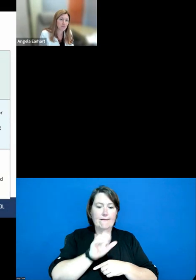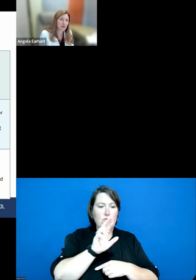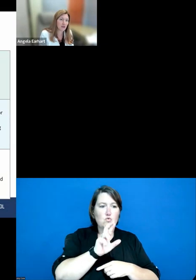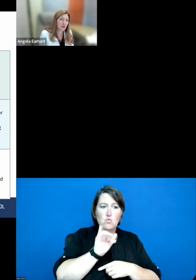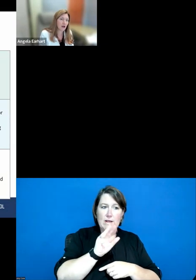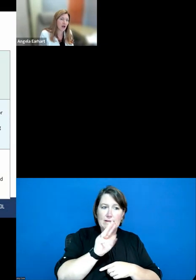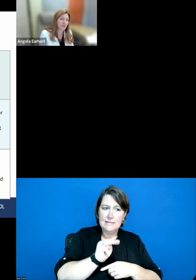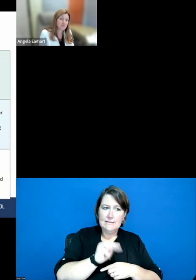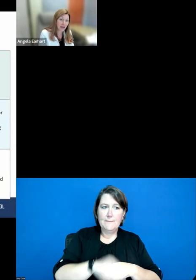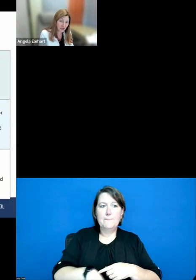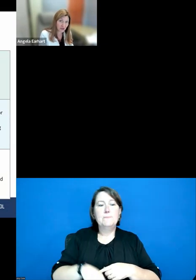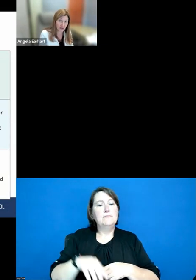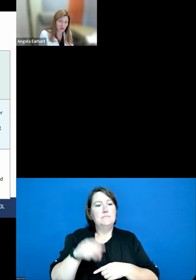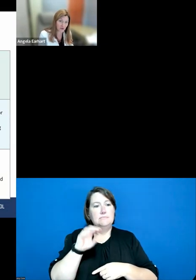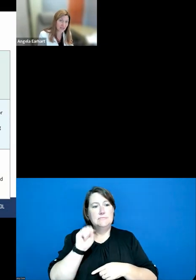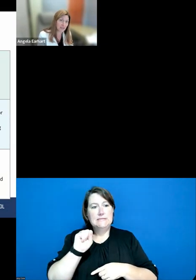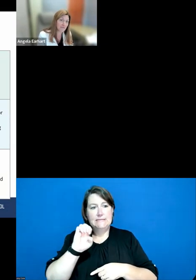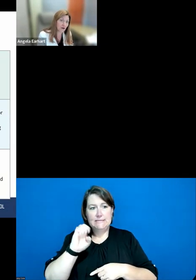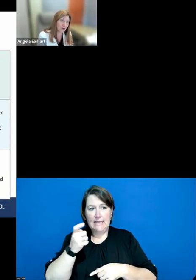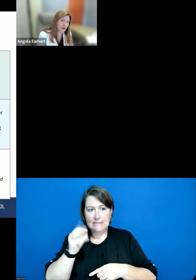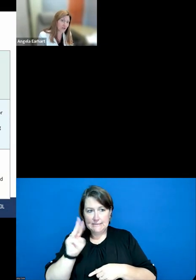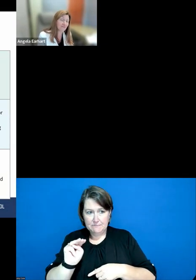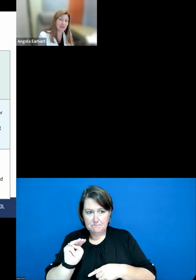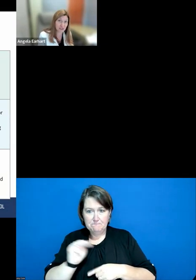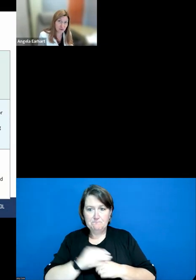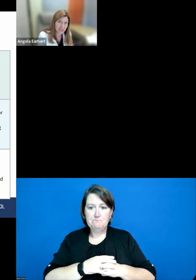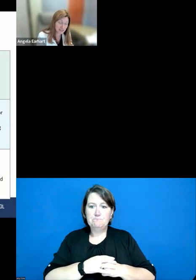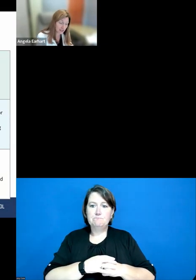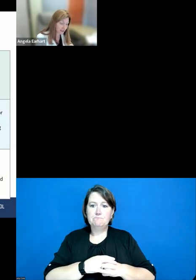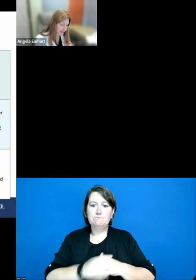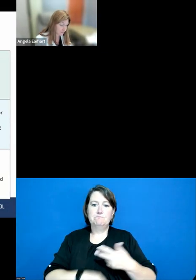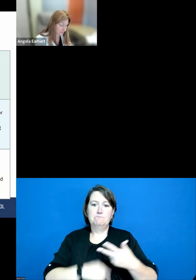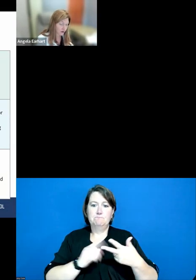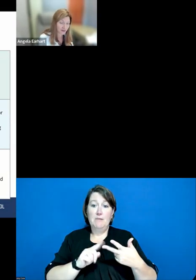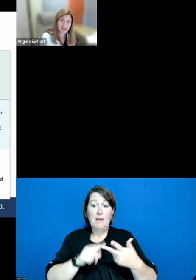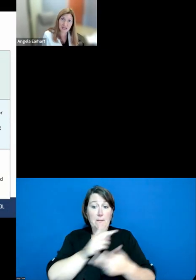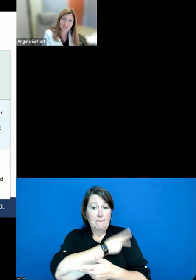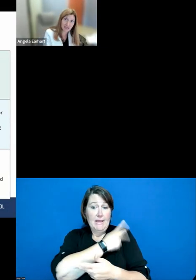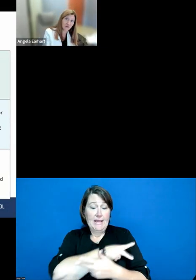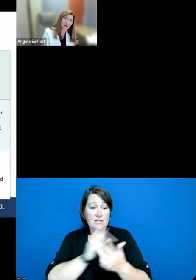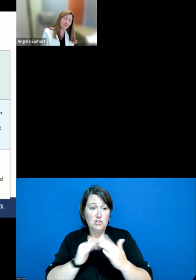At the patient level, we see barriers and mistrust part of the stems from